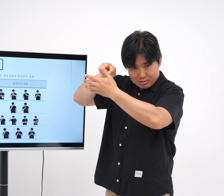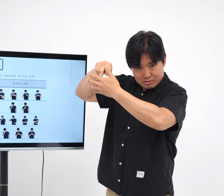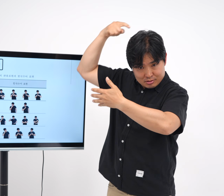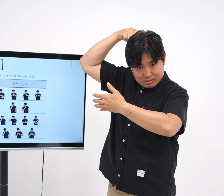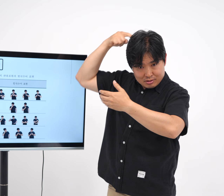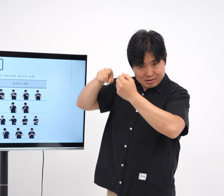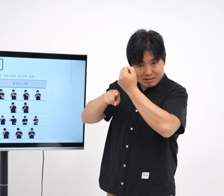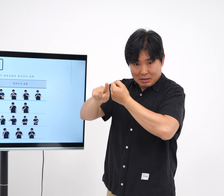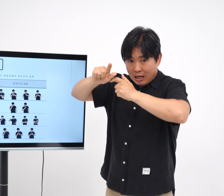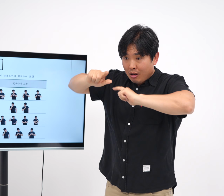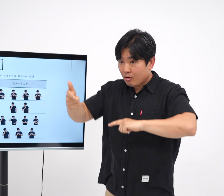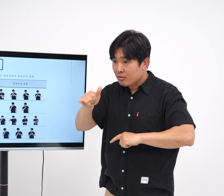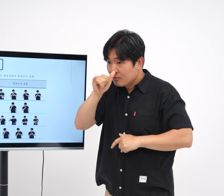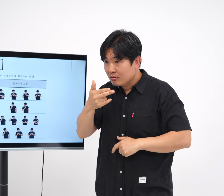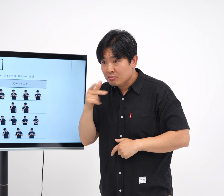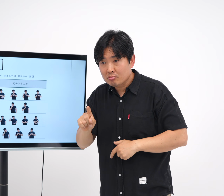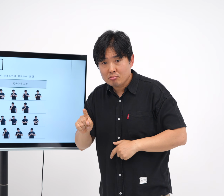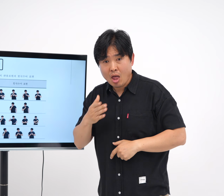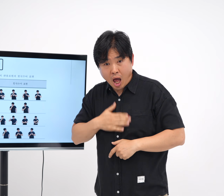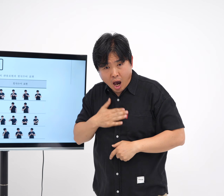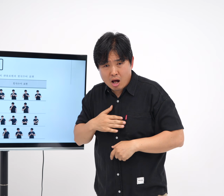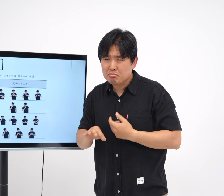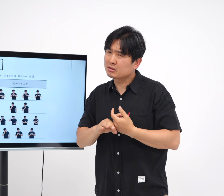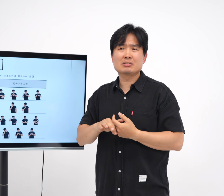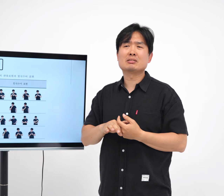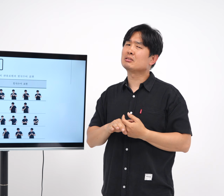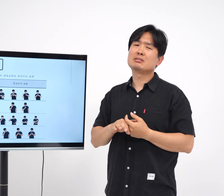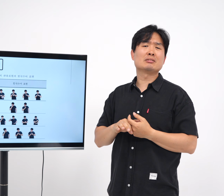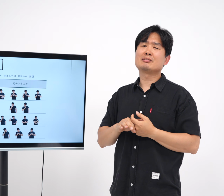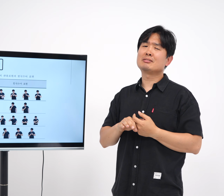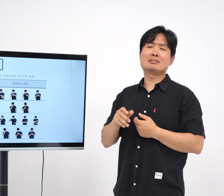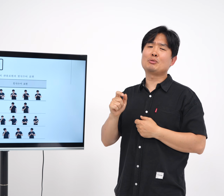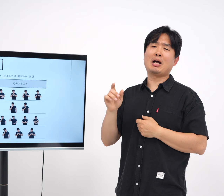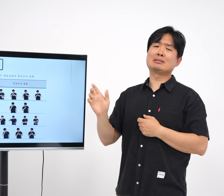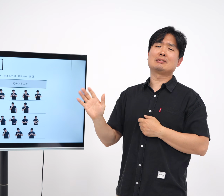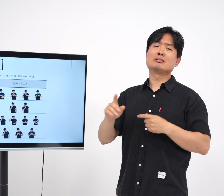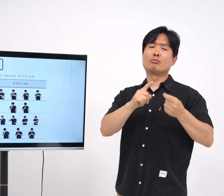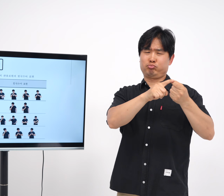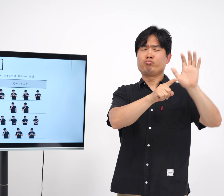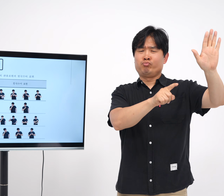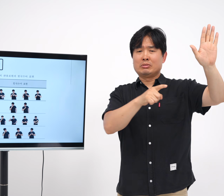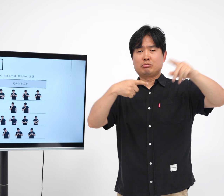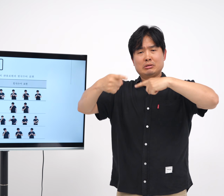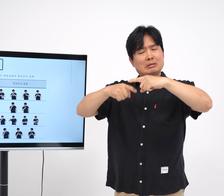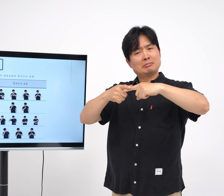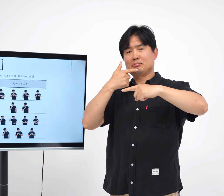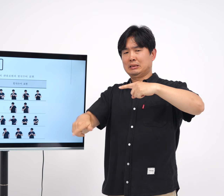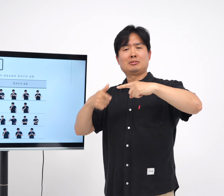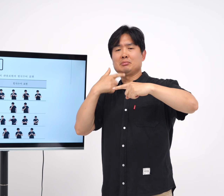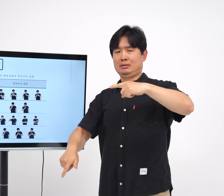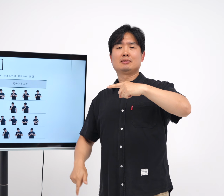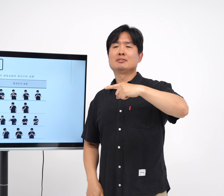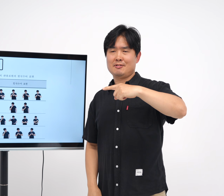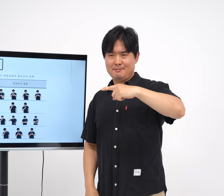deaf people do not use them at all. If it is interpreted in a different way, it is not an idiomatic expression. It is correct in Korean, but